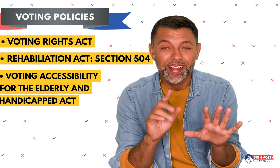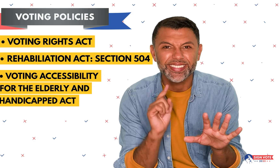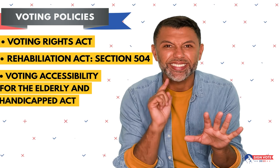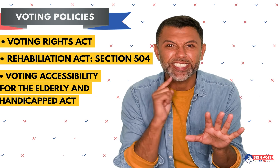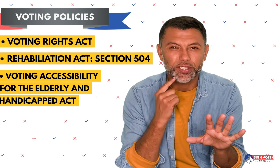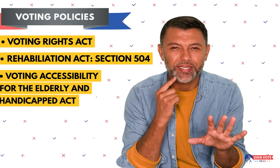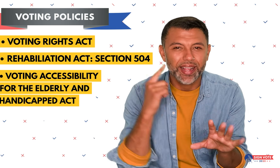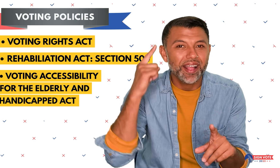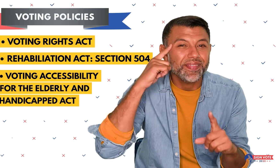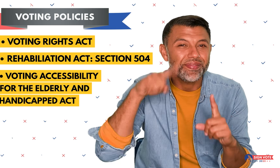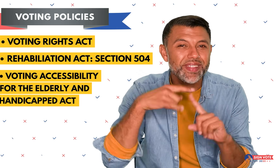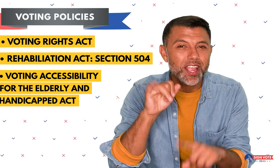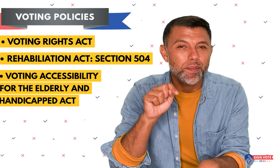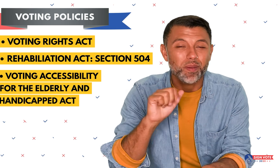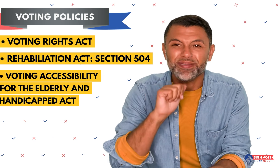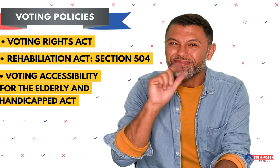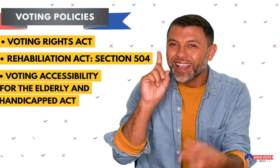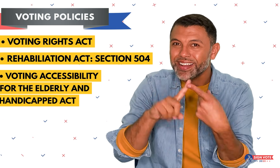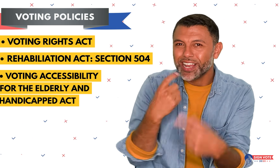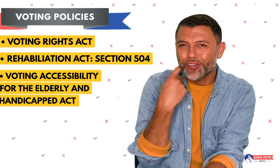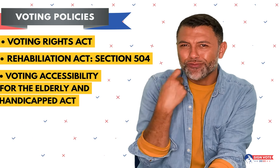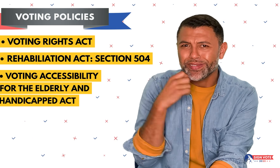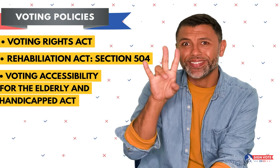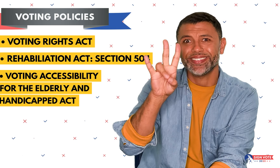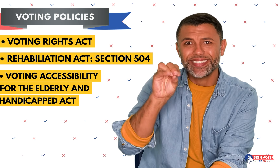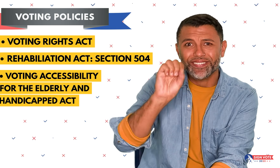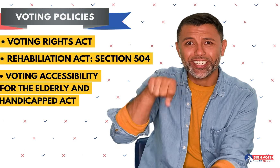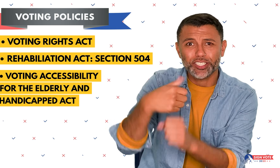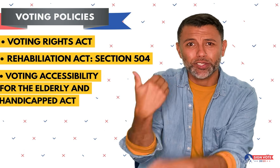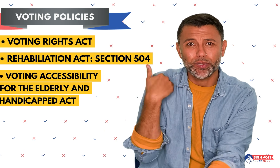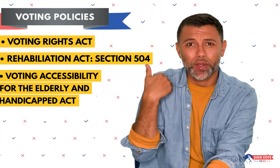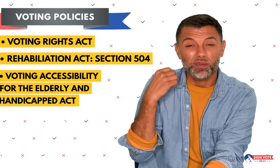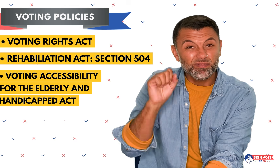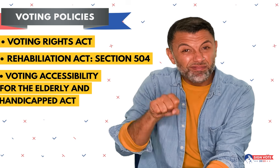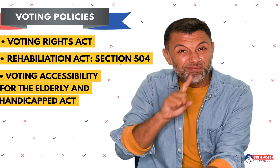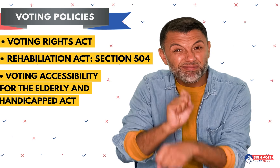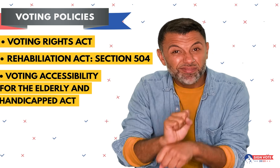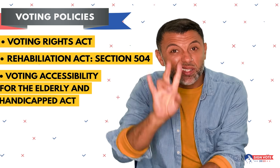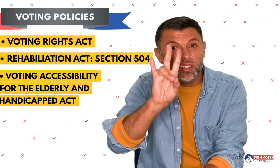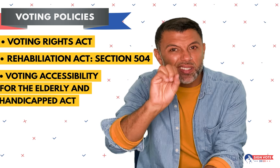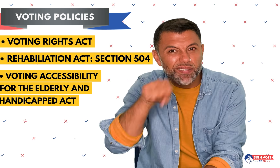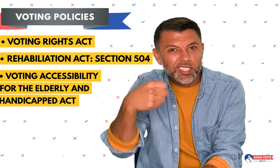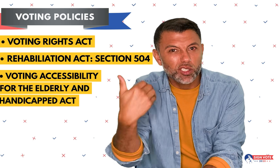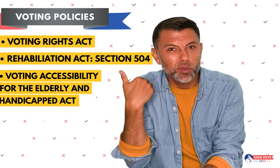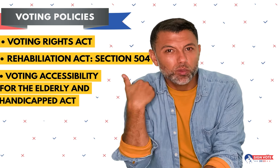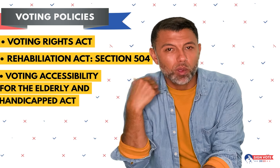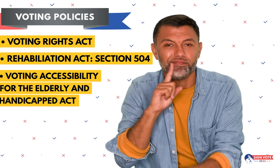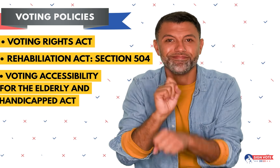So if you think about it, it hasn't been until recently, 70 years ago... yes, 70 years ago,